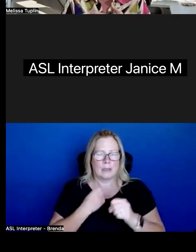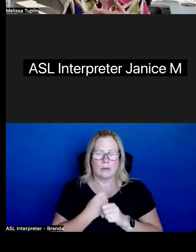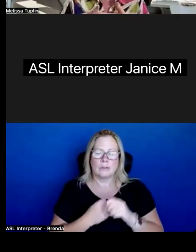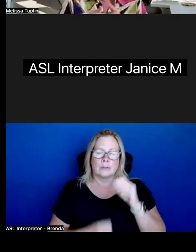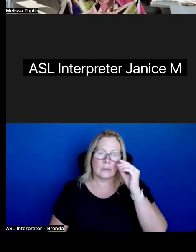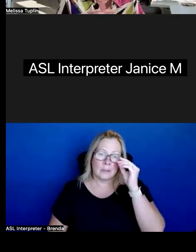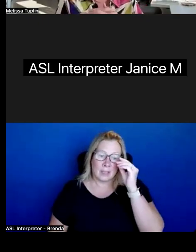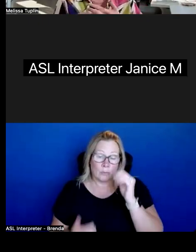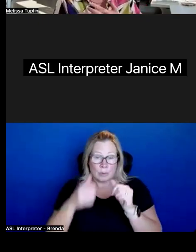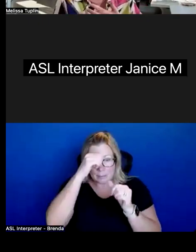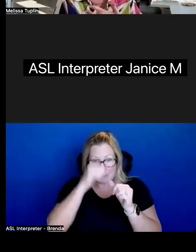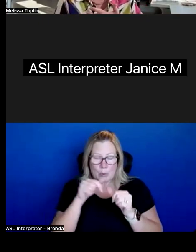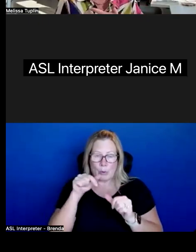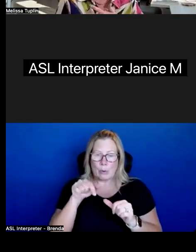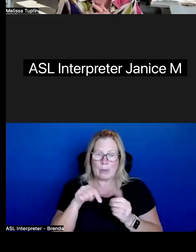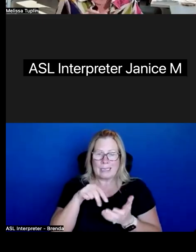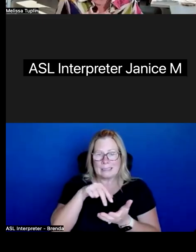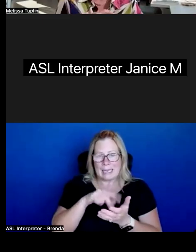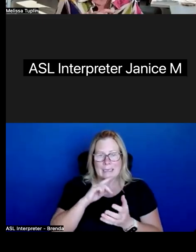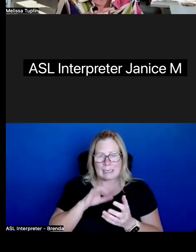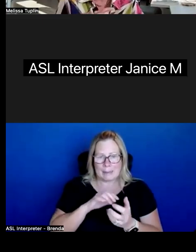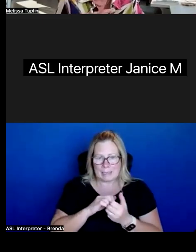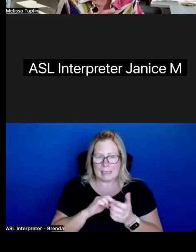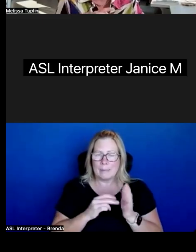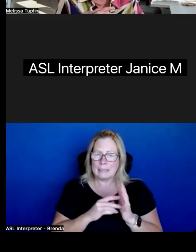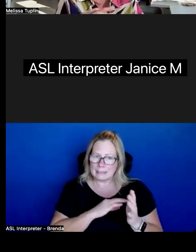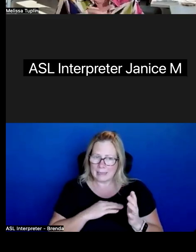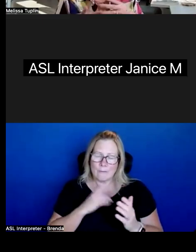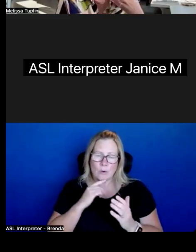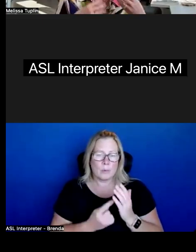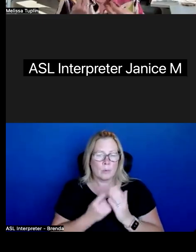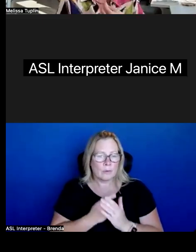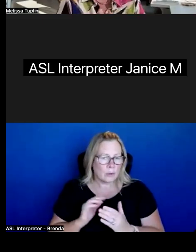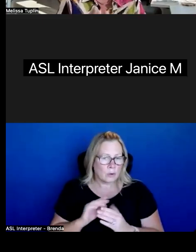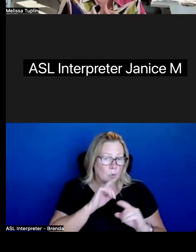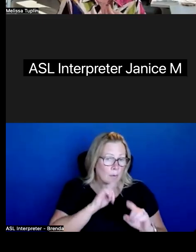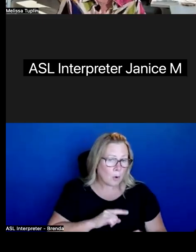and staff will be looking at your reports and applications, so are these things that you'll